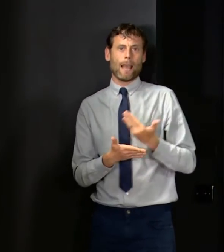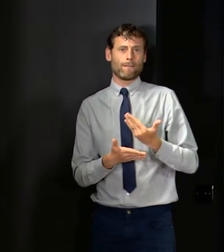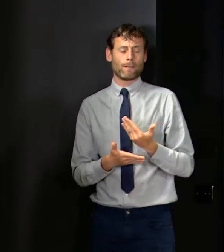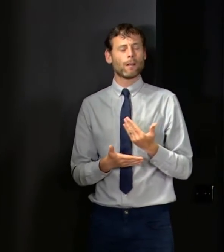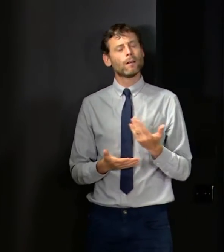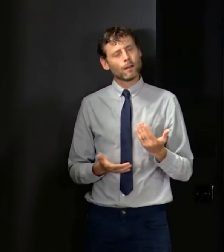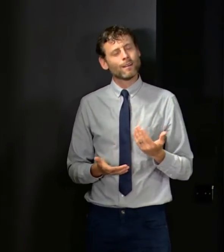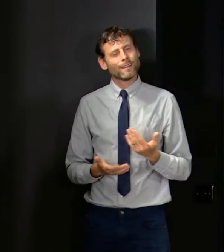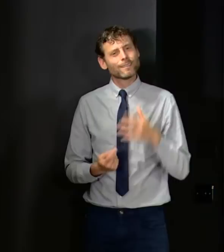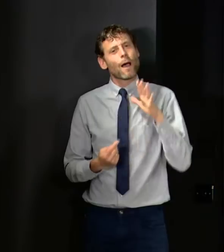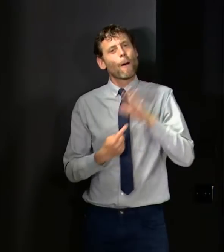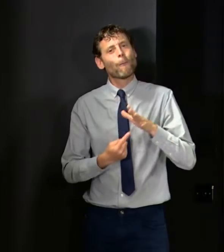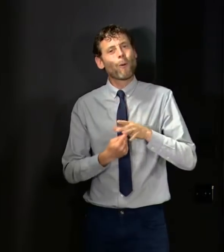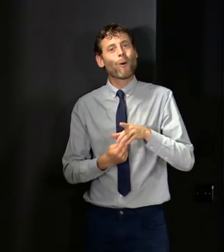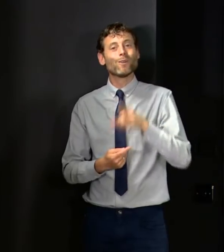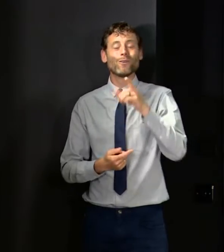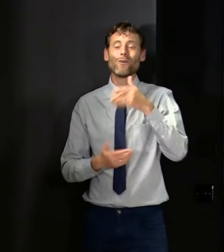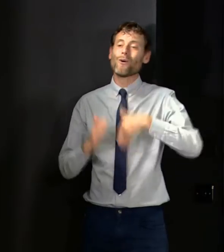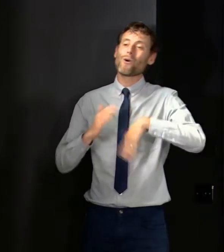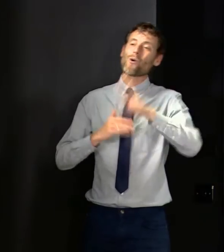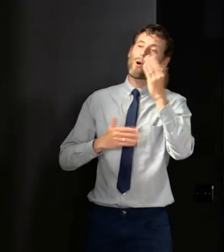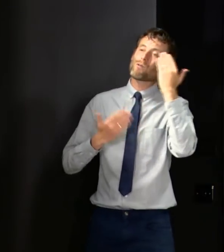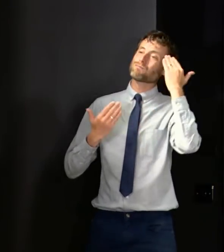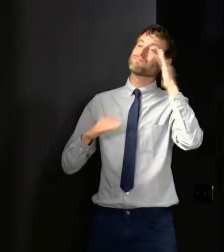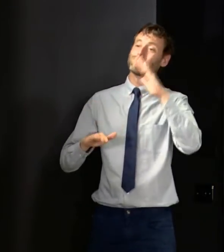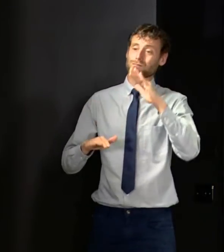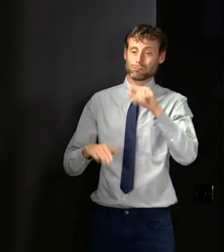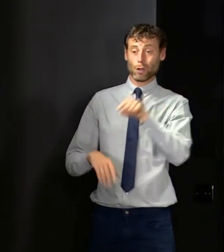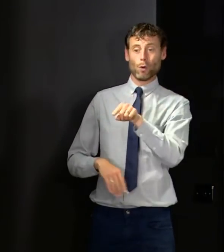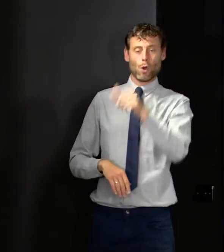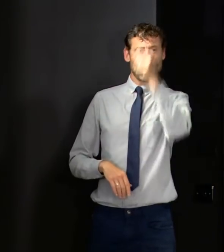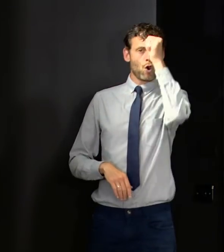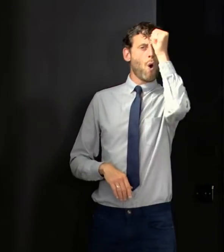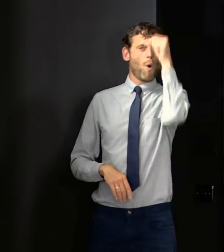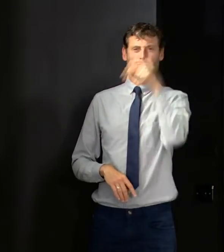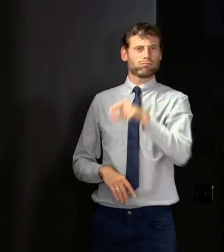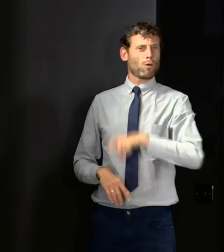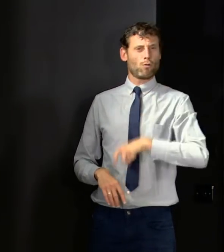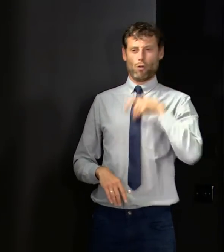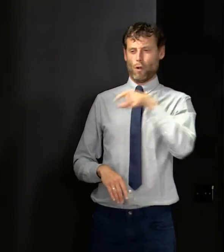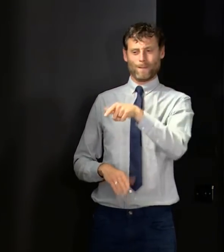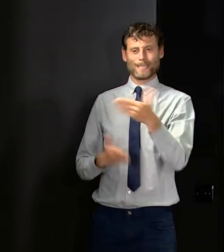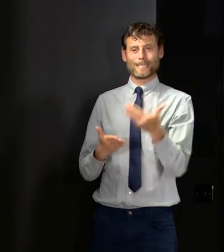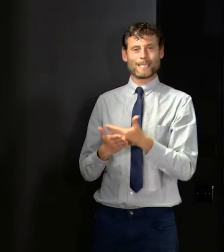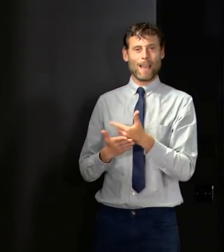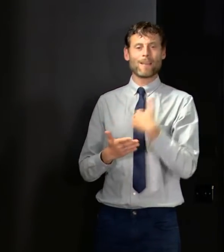have confidence to go to safe places. We want people to go and enjoy themselves, spend money